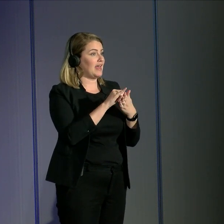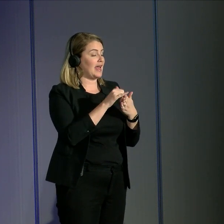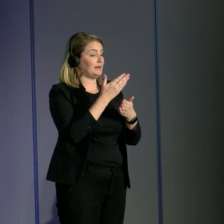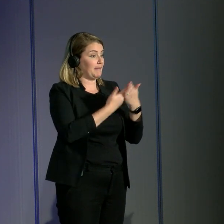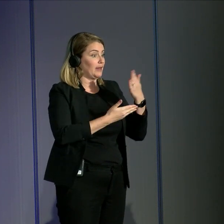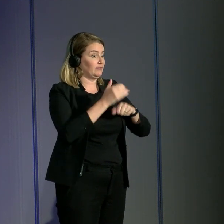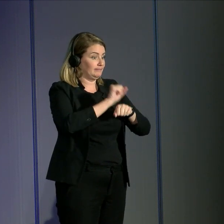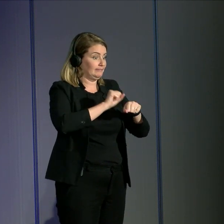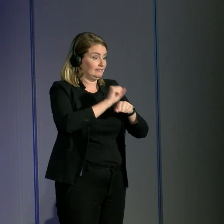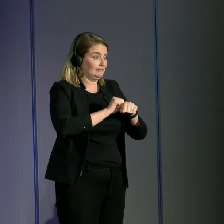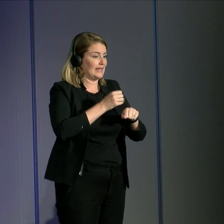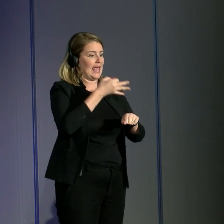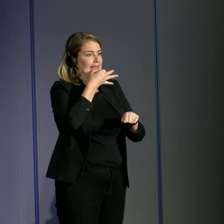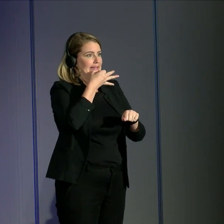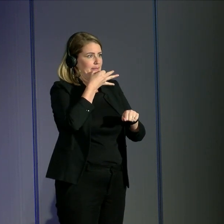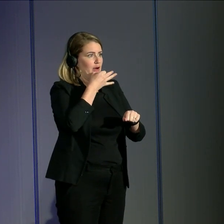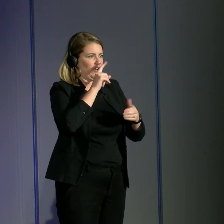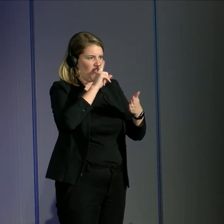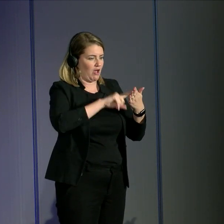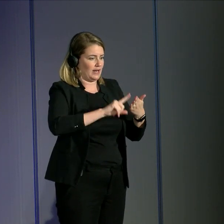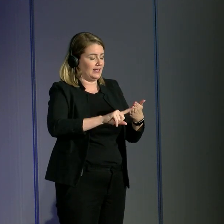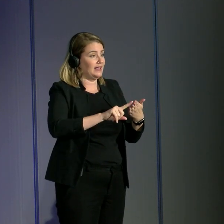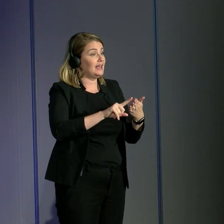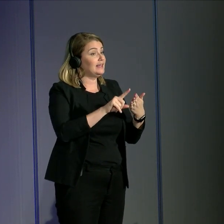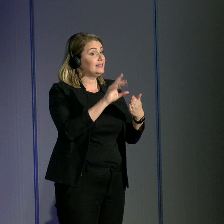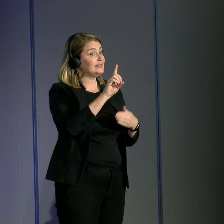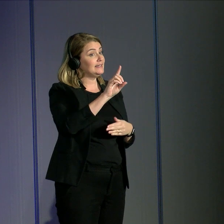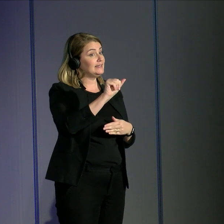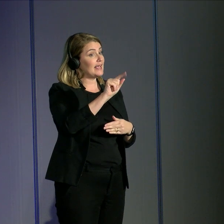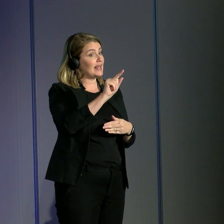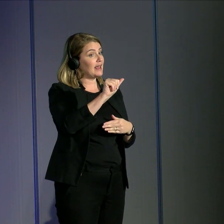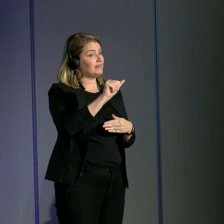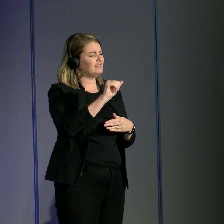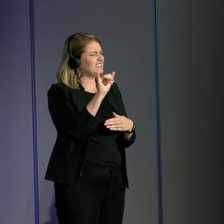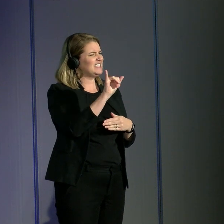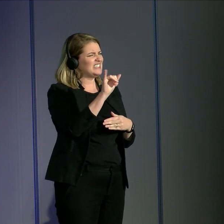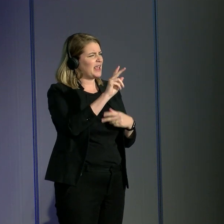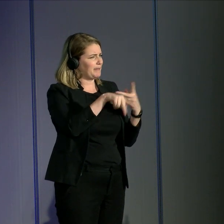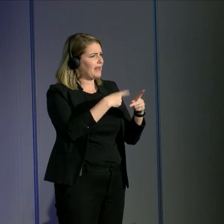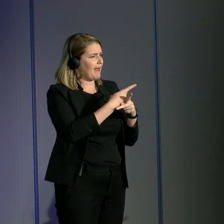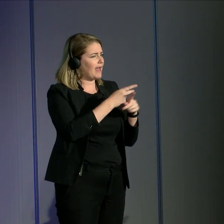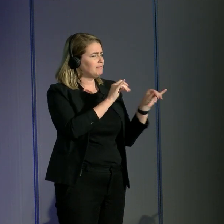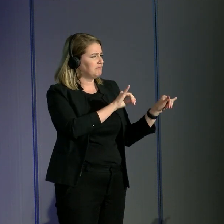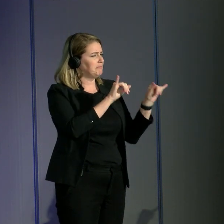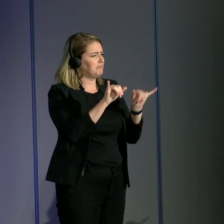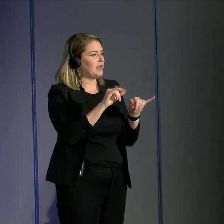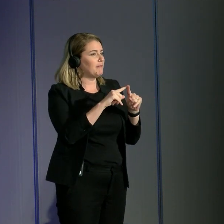getting same kind of data, but, again, on the small select set of components.